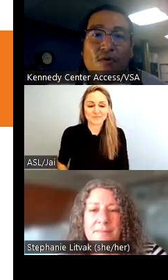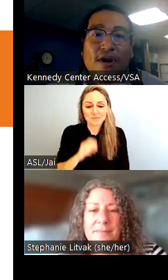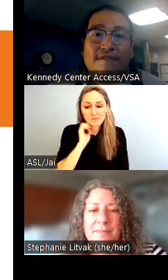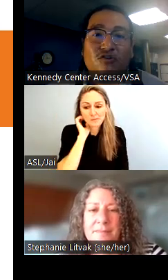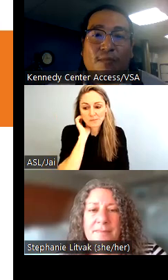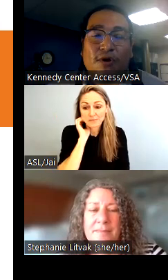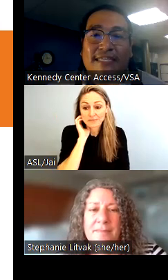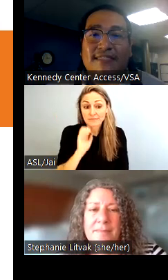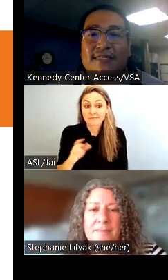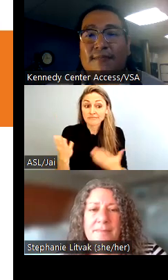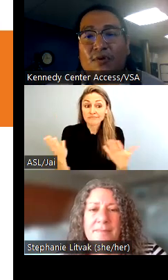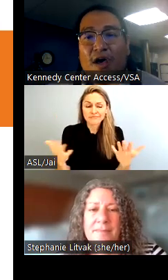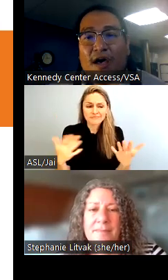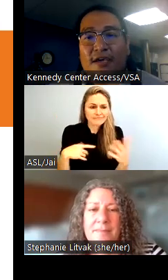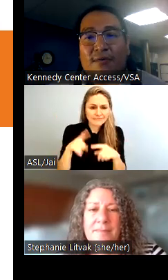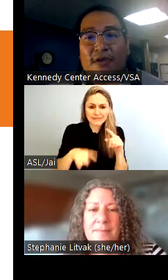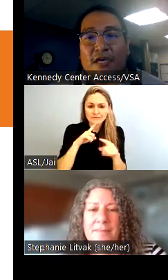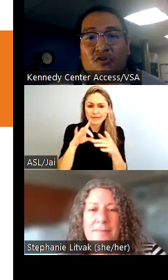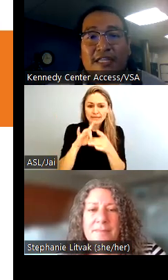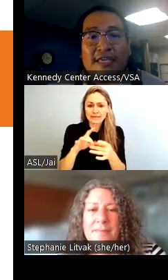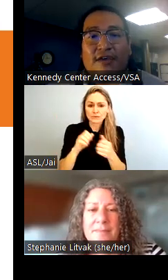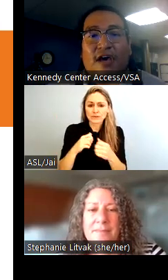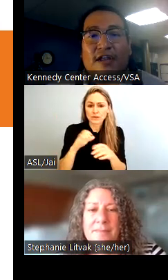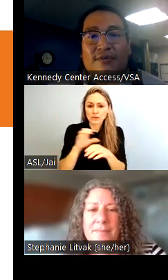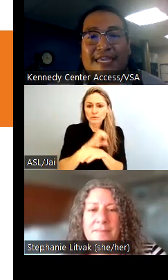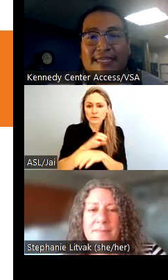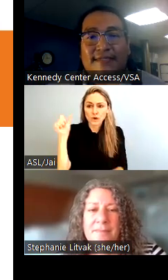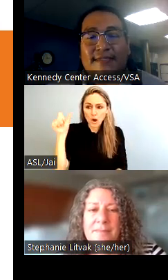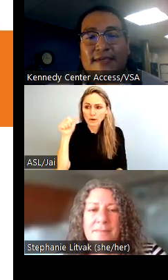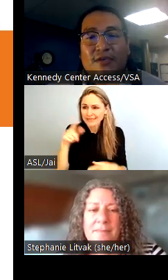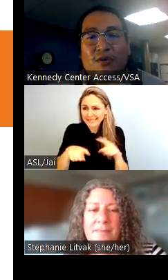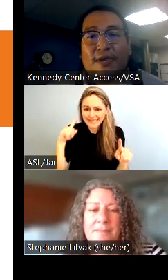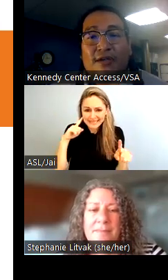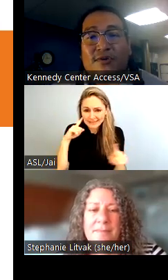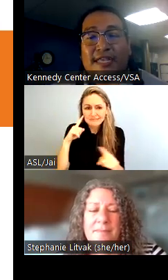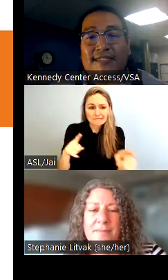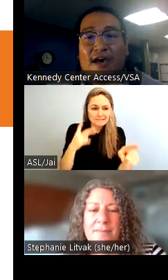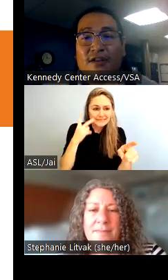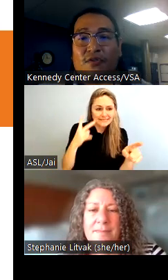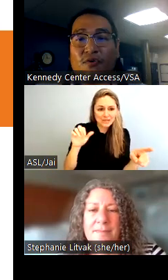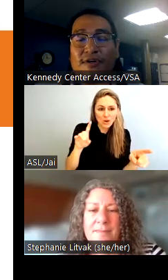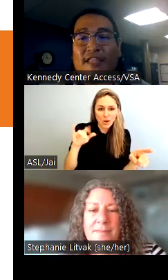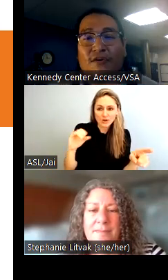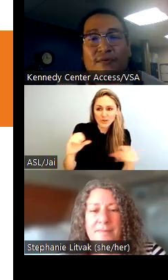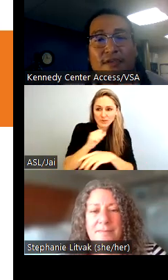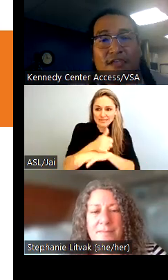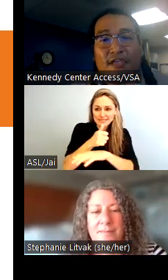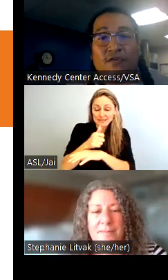If you are having trouble connecting to the computer audio, try clicking on the audio settings. You can connect to the audio through your telephone.